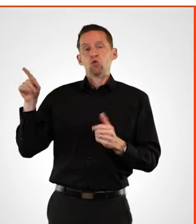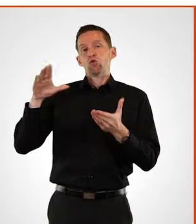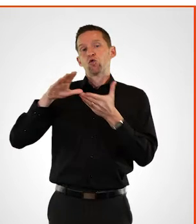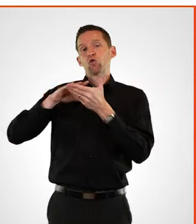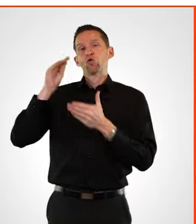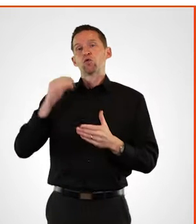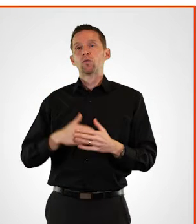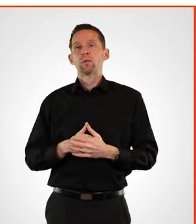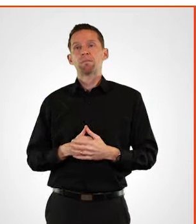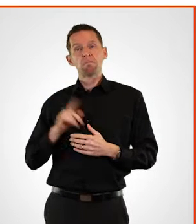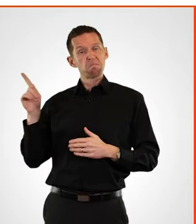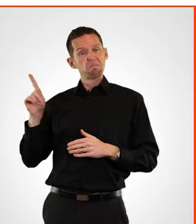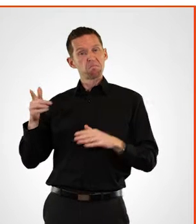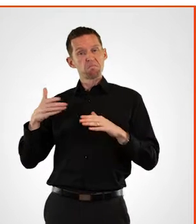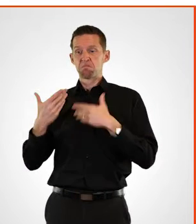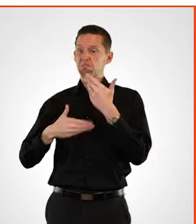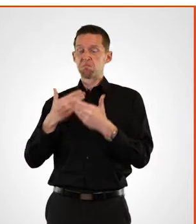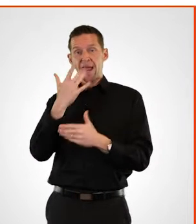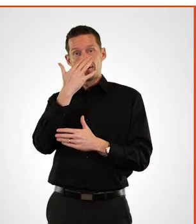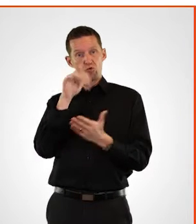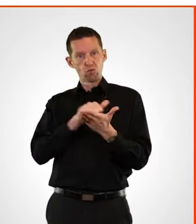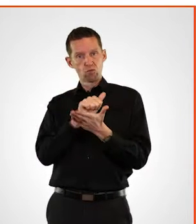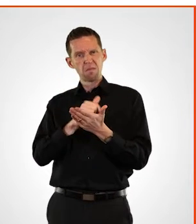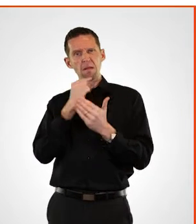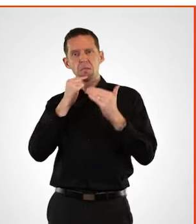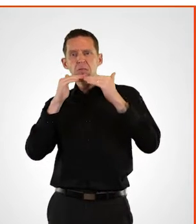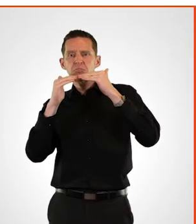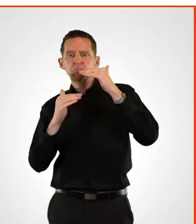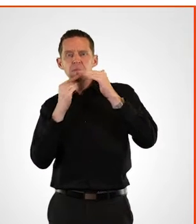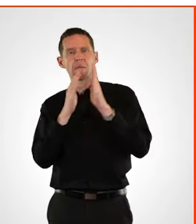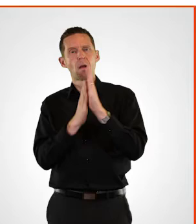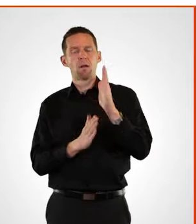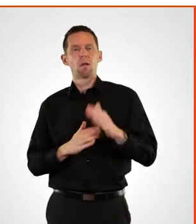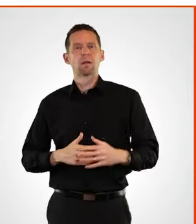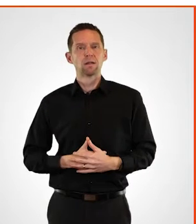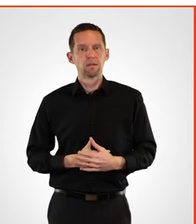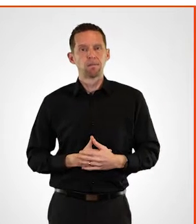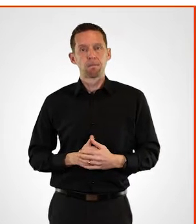who is functioning around age appropriate to a little bit behind.